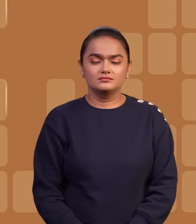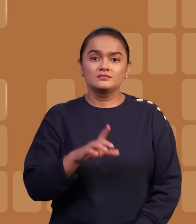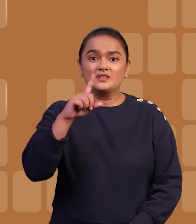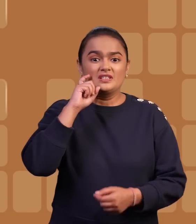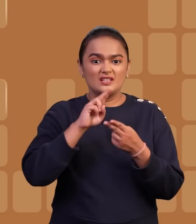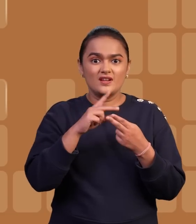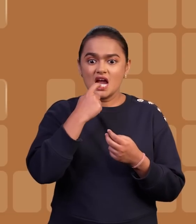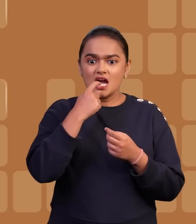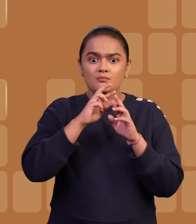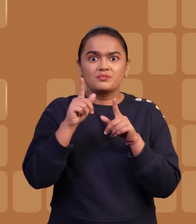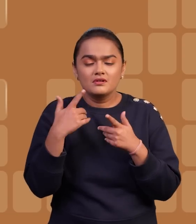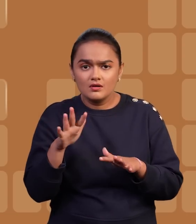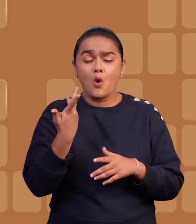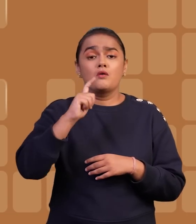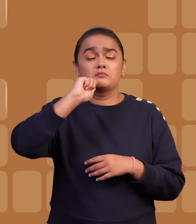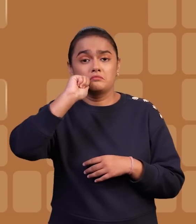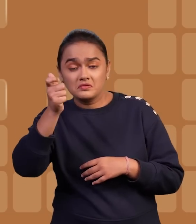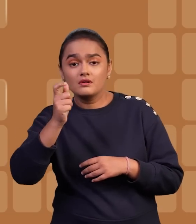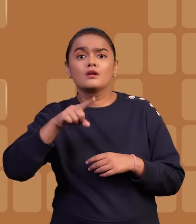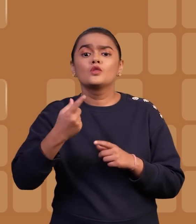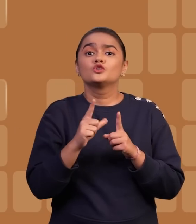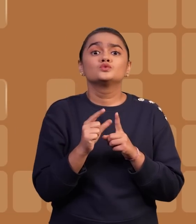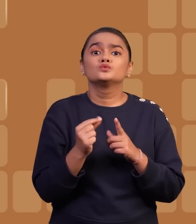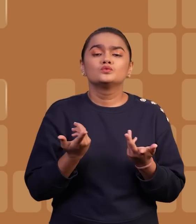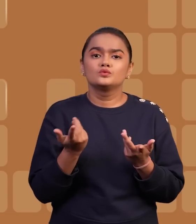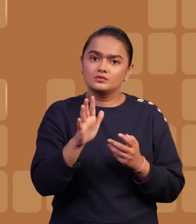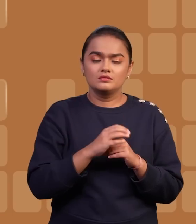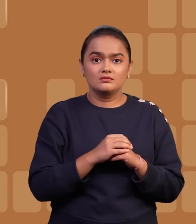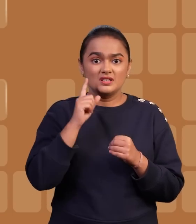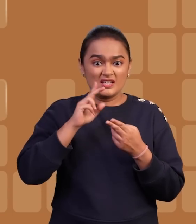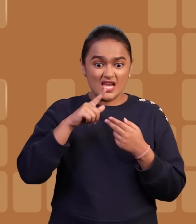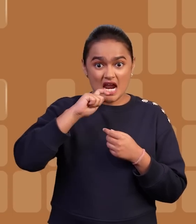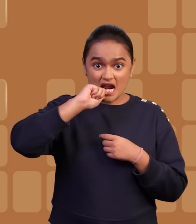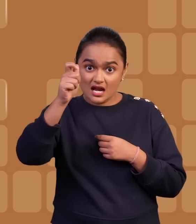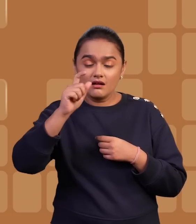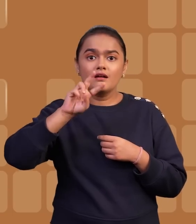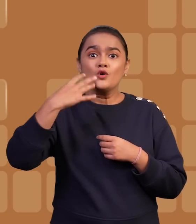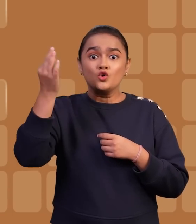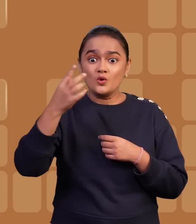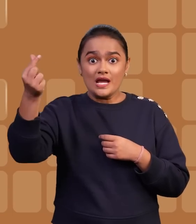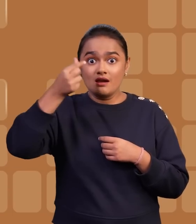But what should you do if a tooth falls out or has to be removed? If a removed tooth is not replaced,